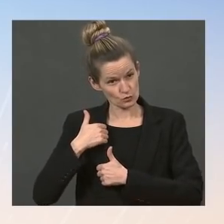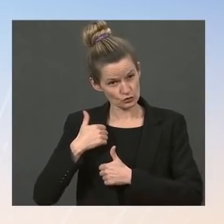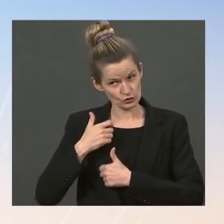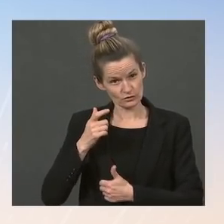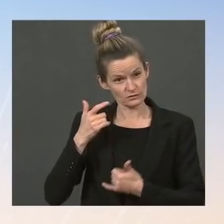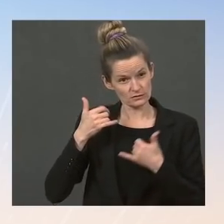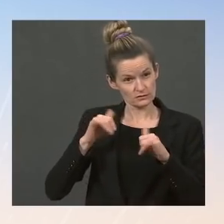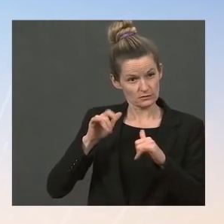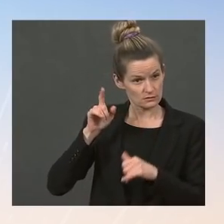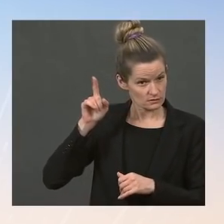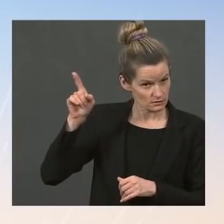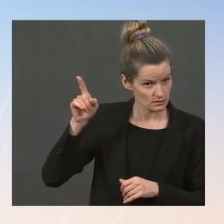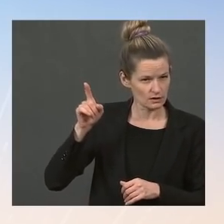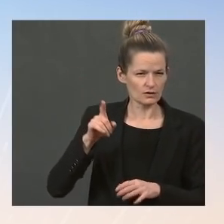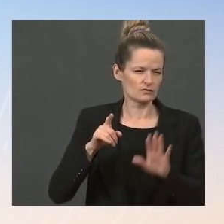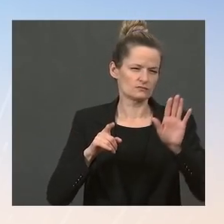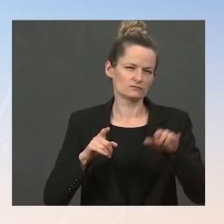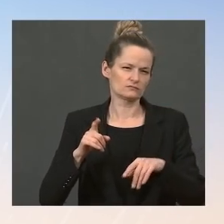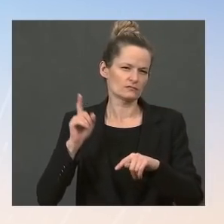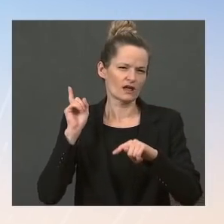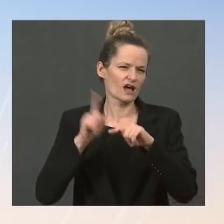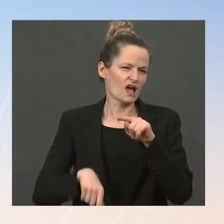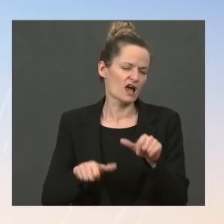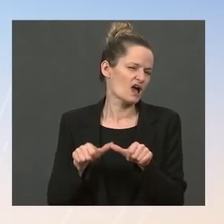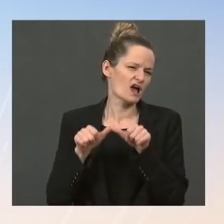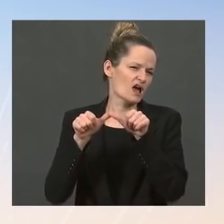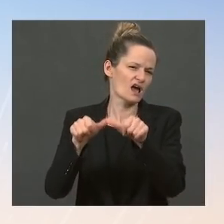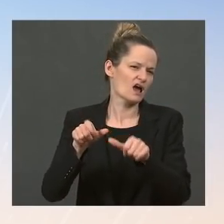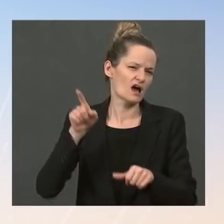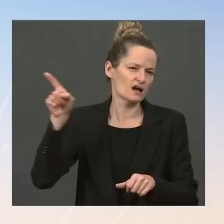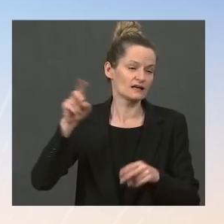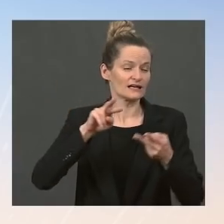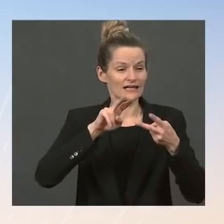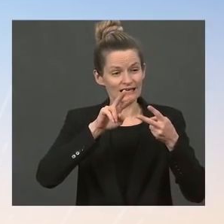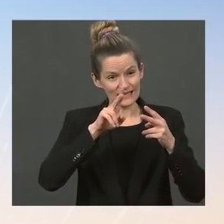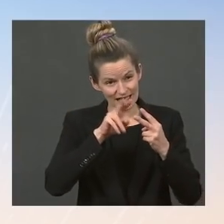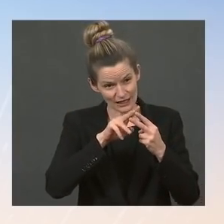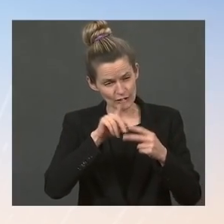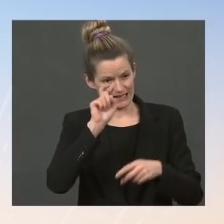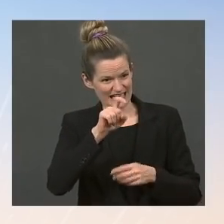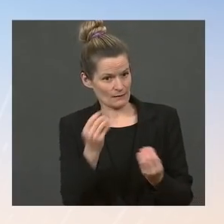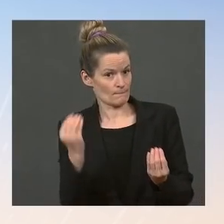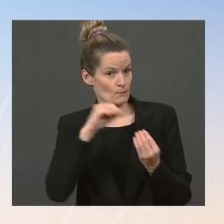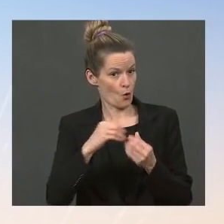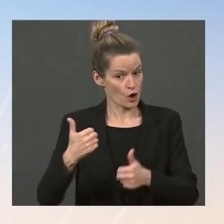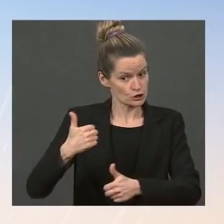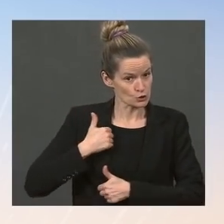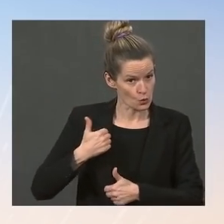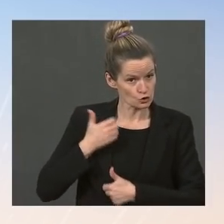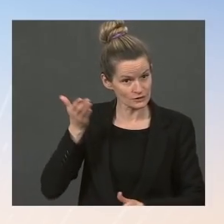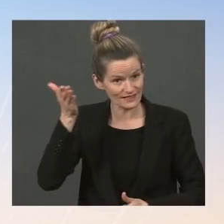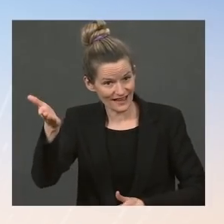on the ground or withdraw troops on the ground. And the President has been clear many times, he was not going to send thousands